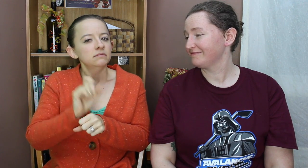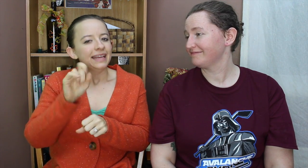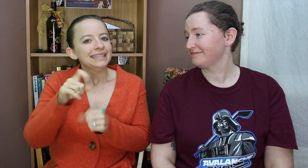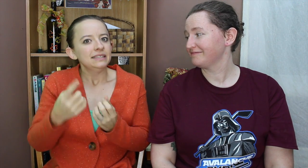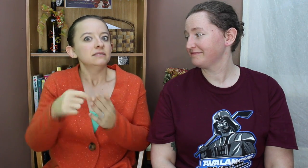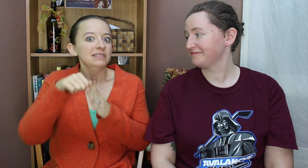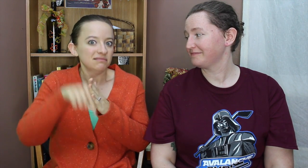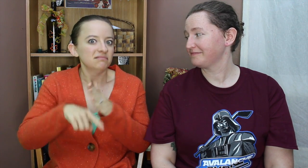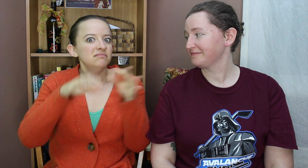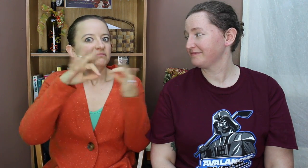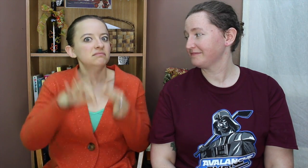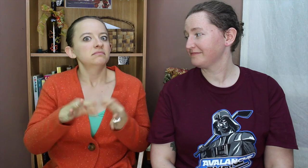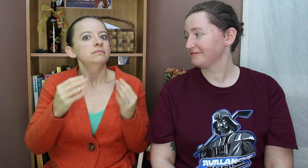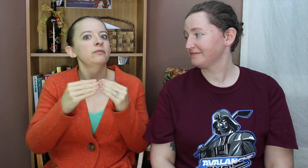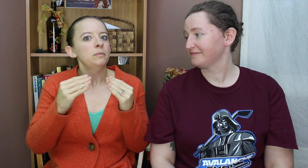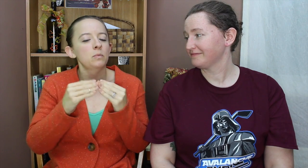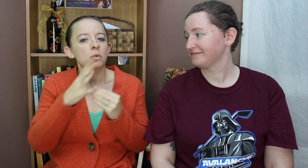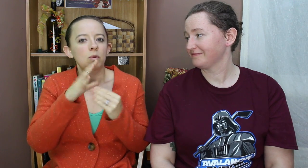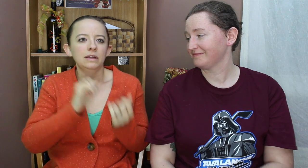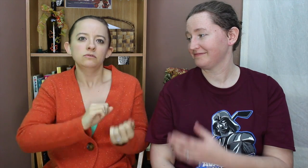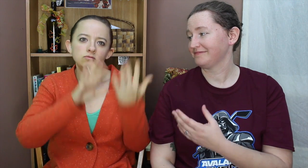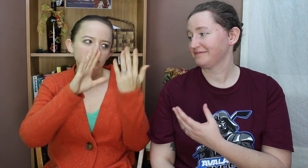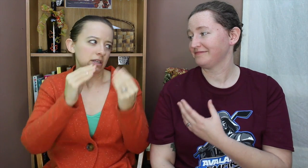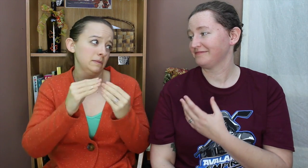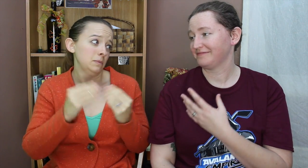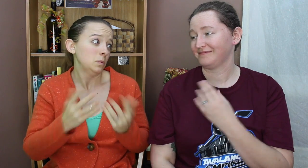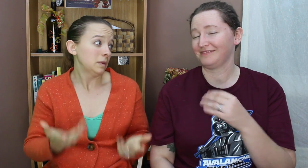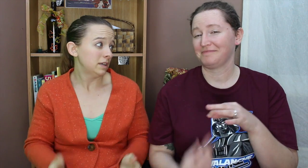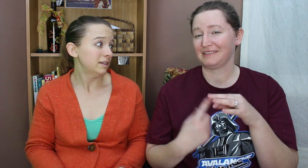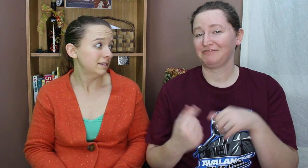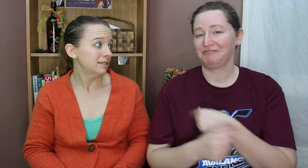really horrible. So definitely employment needs a lot more awareness